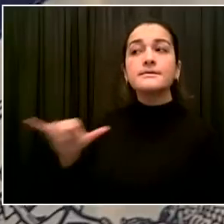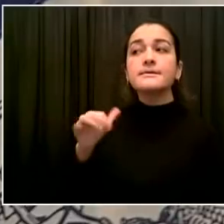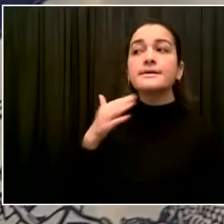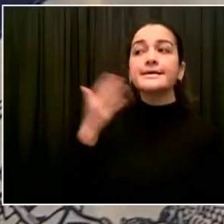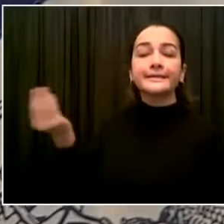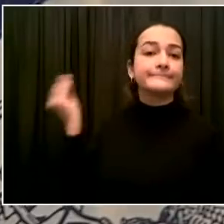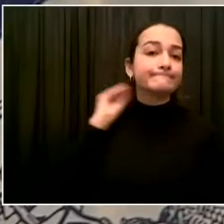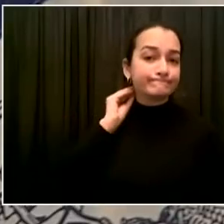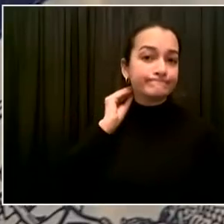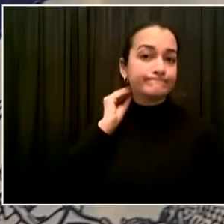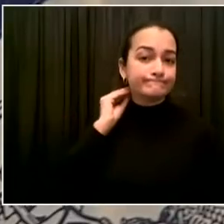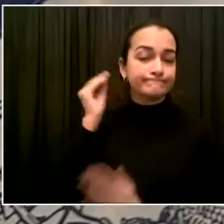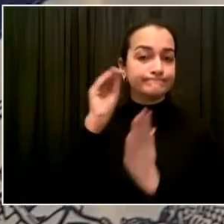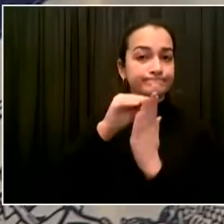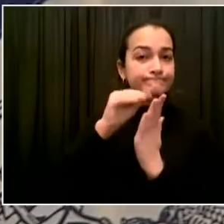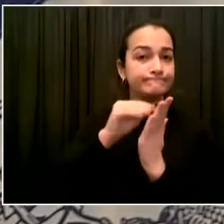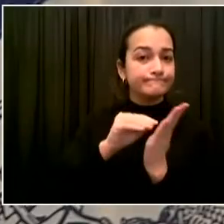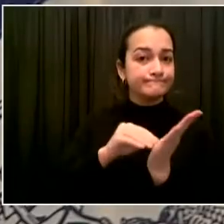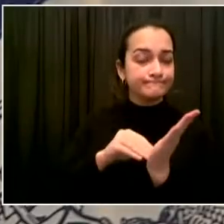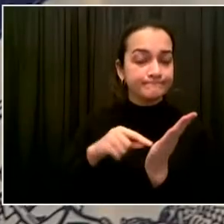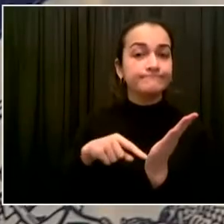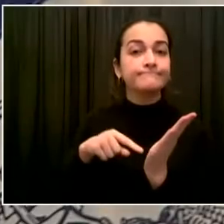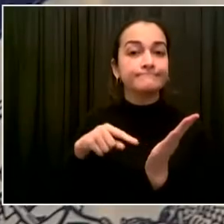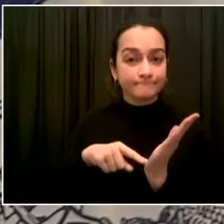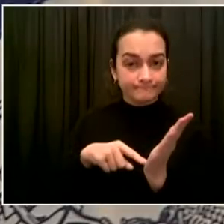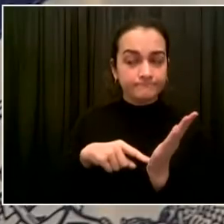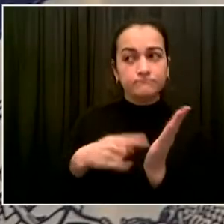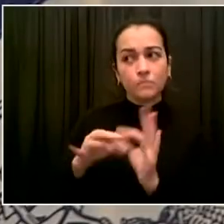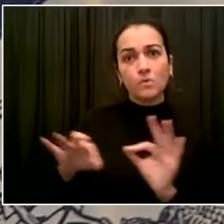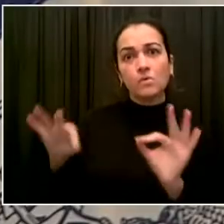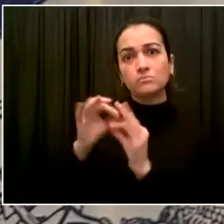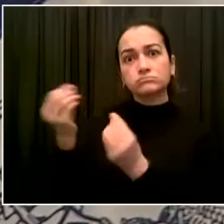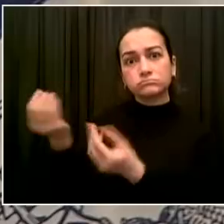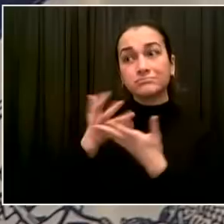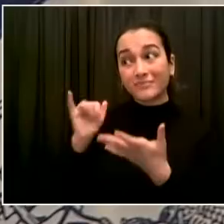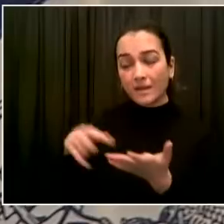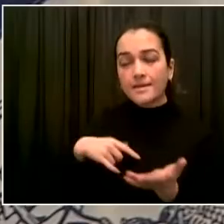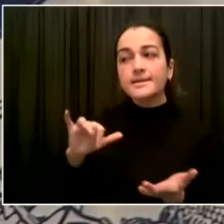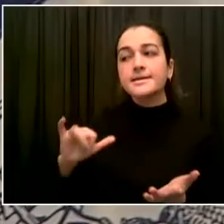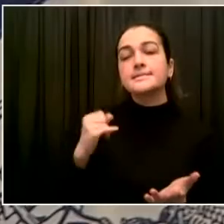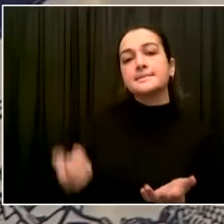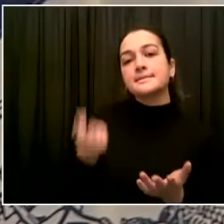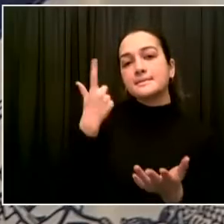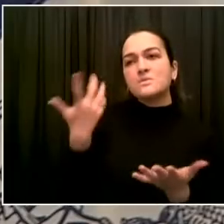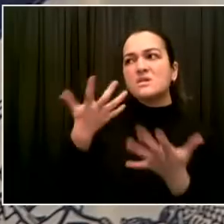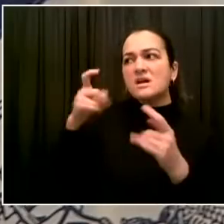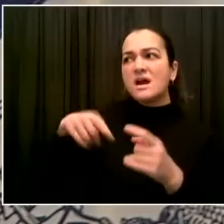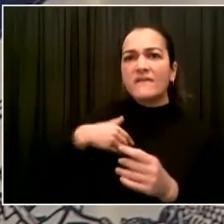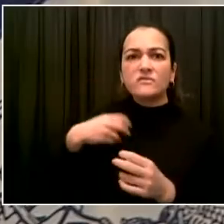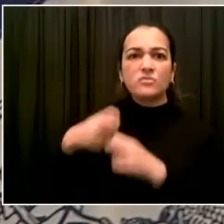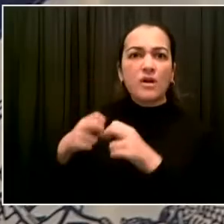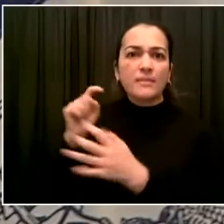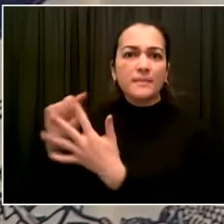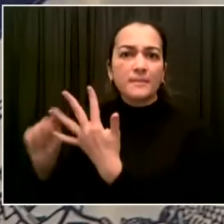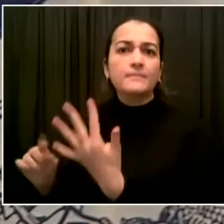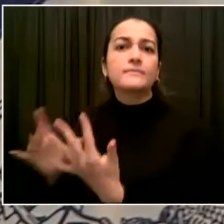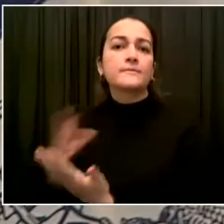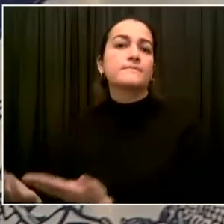HAVE BEEN WORKING